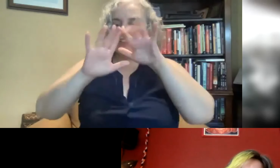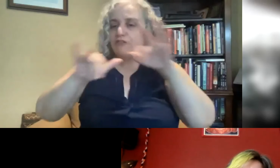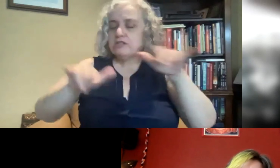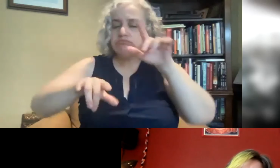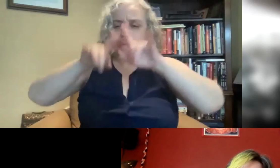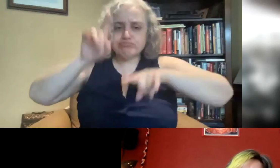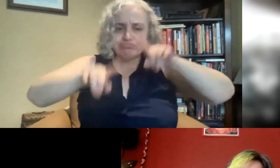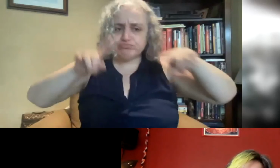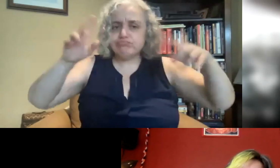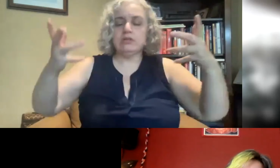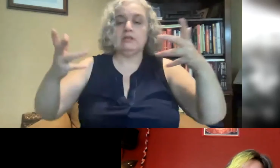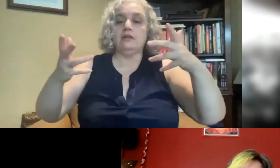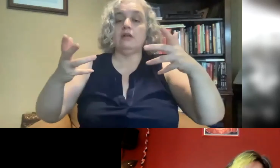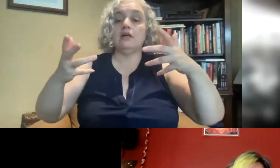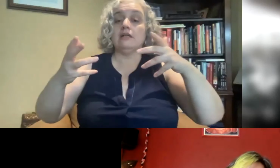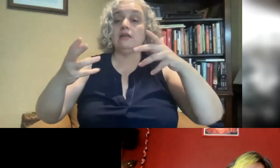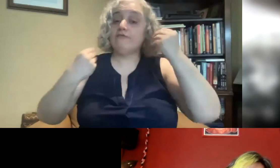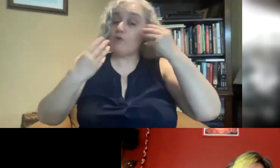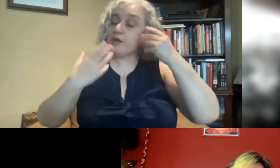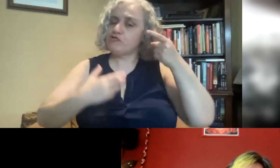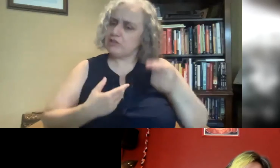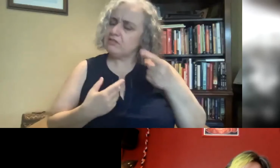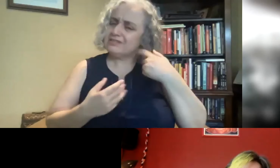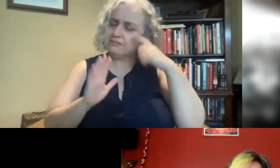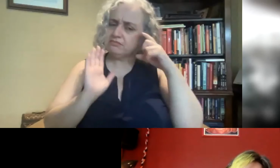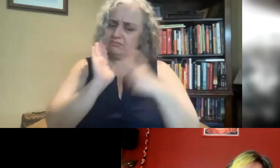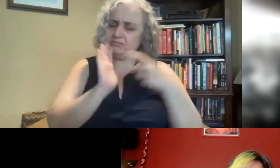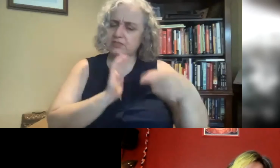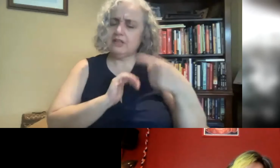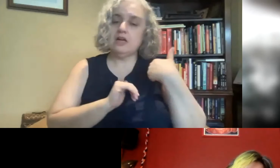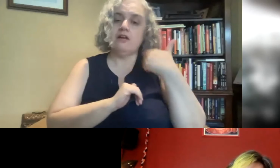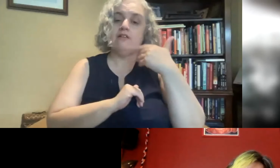that we've been seeing as well. When we looked at datasets that were